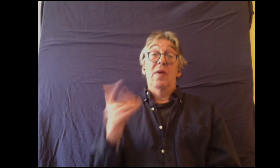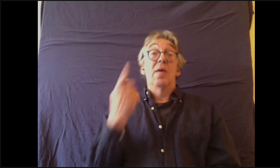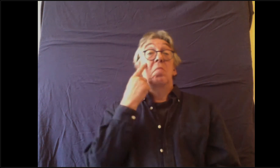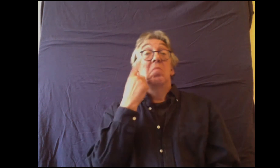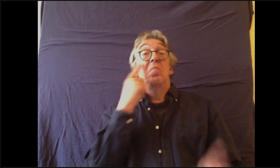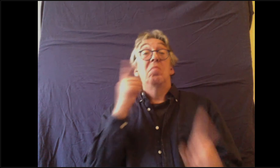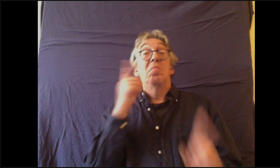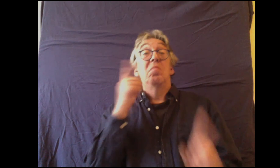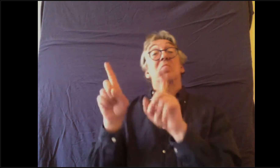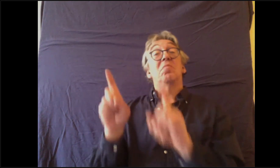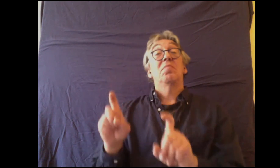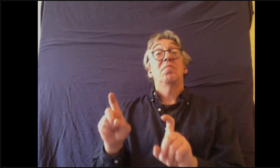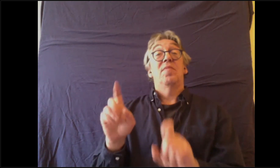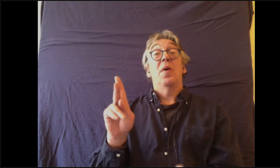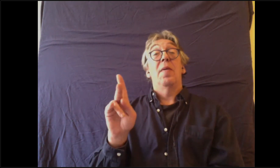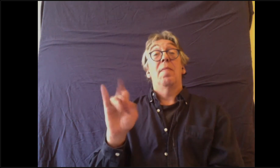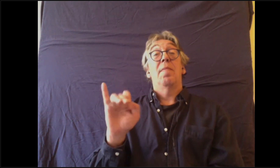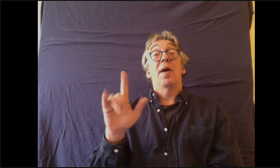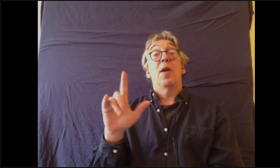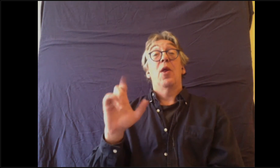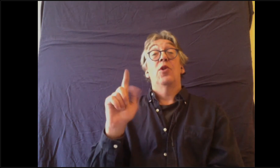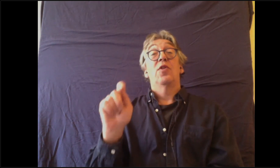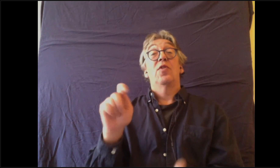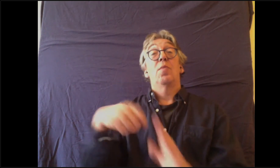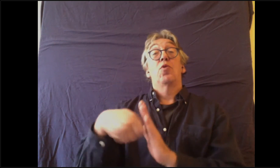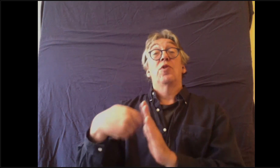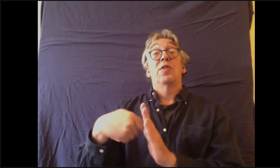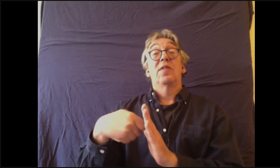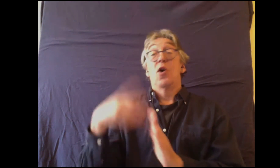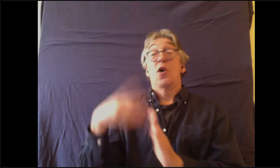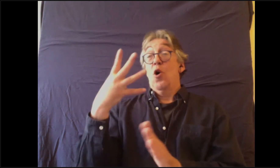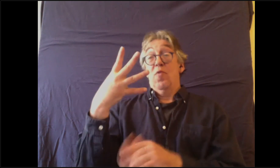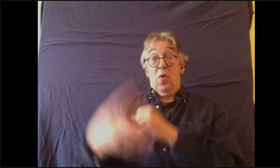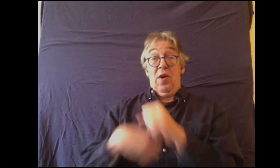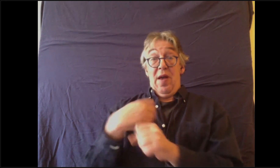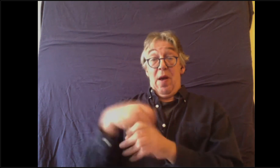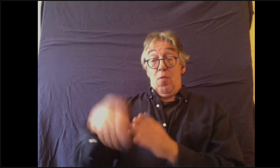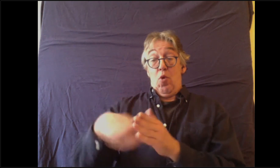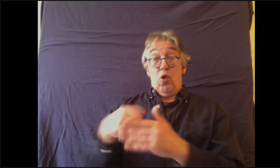It's a four-year project which will run until the end of 2022.